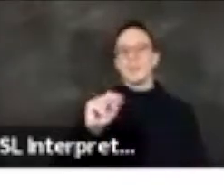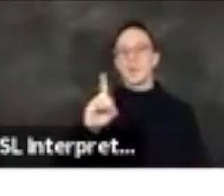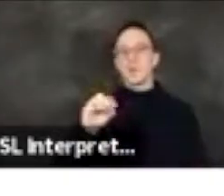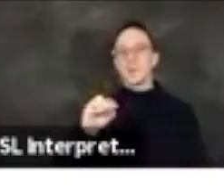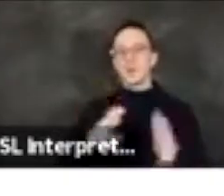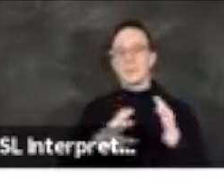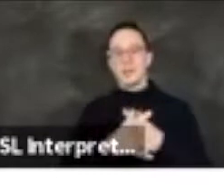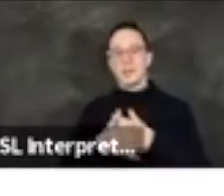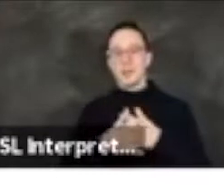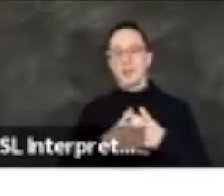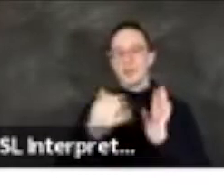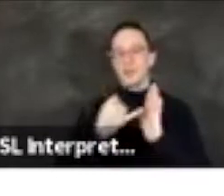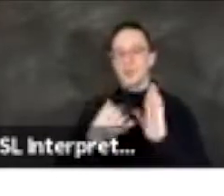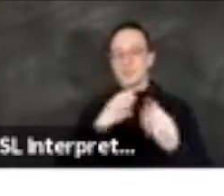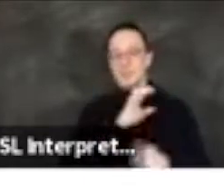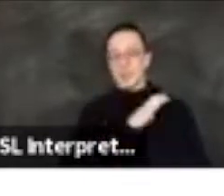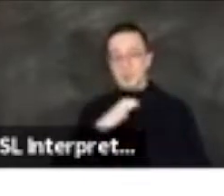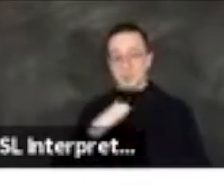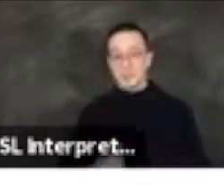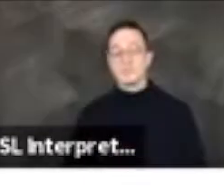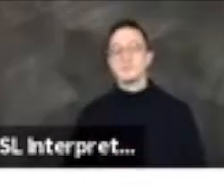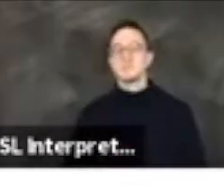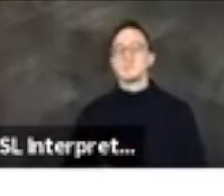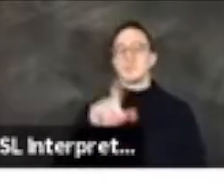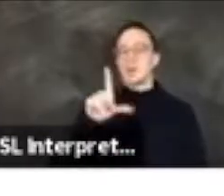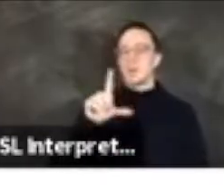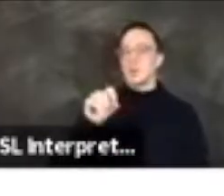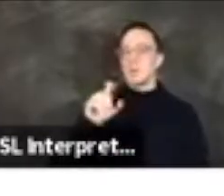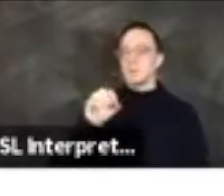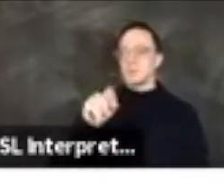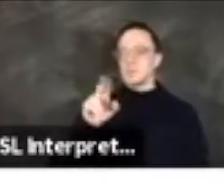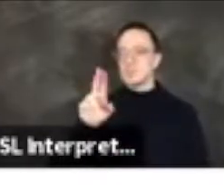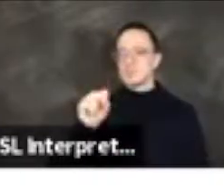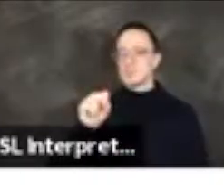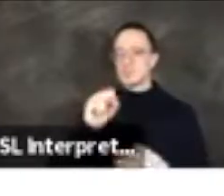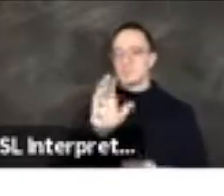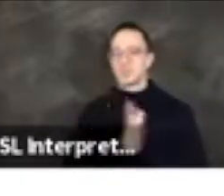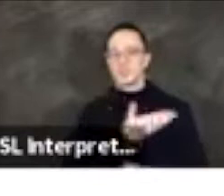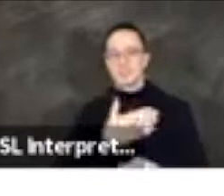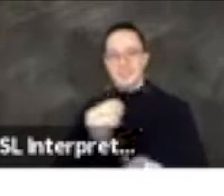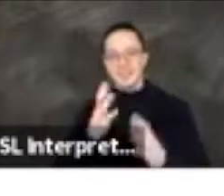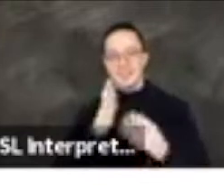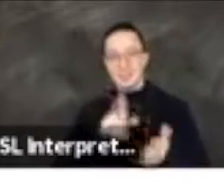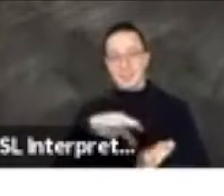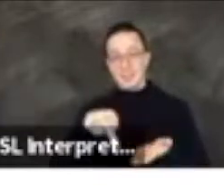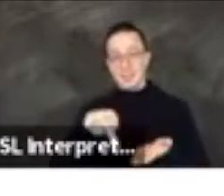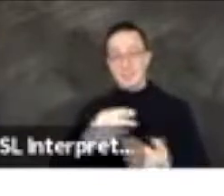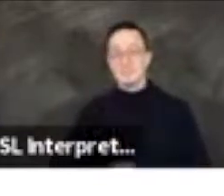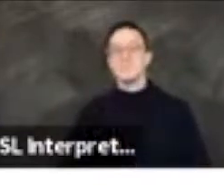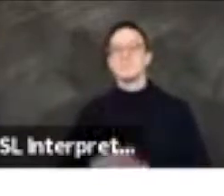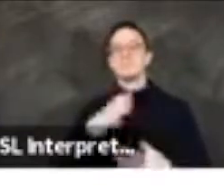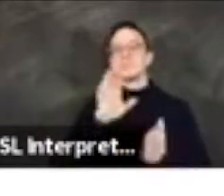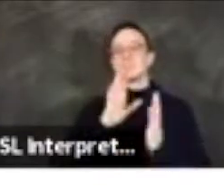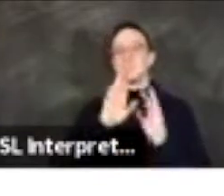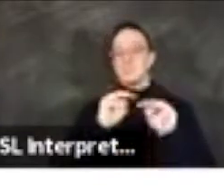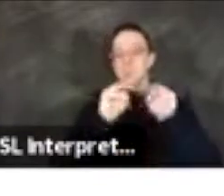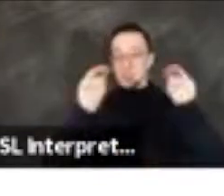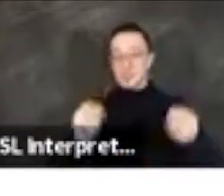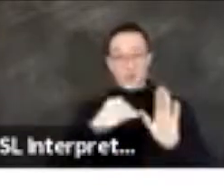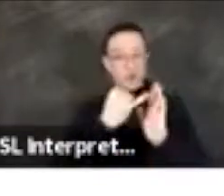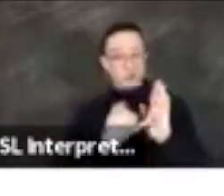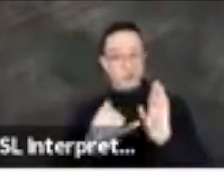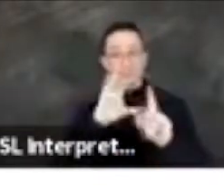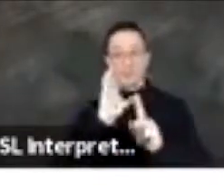LOTUS MUSIC & DANCE, MUSEUM, ARTS, CULTURE, ACCESS CONSORTIUM.